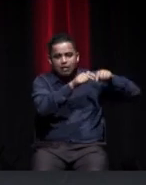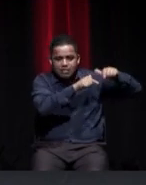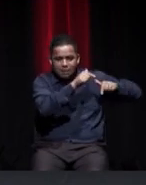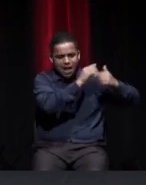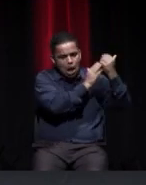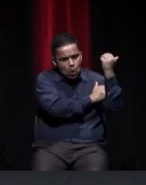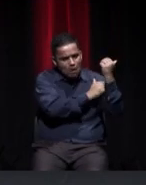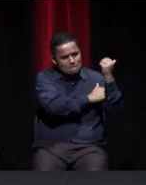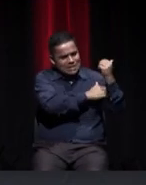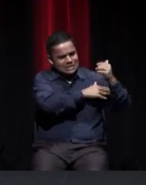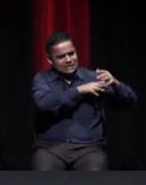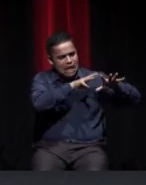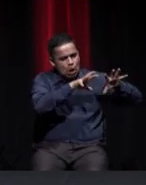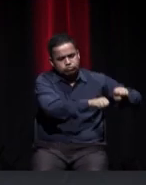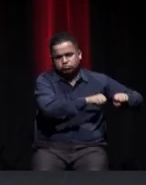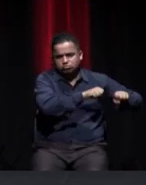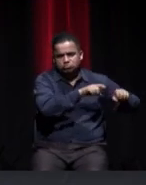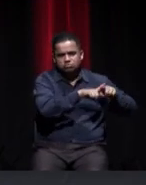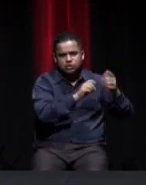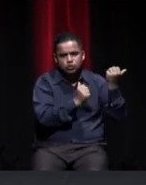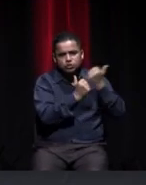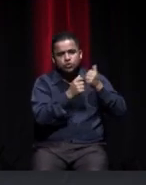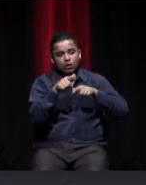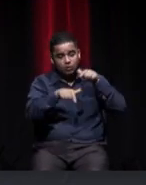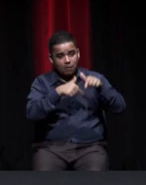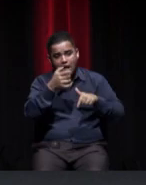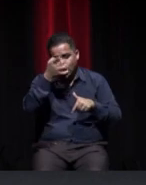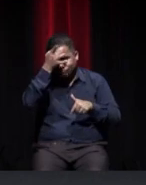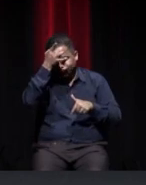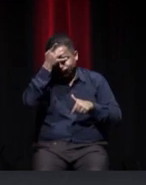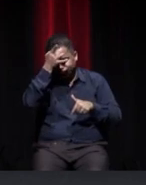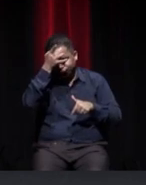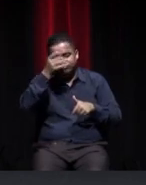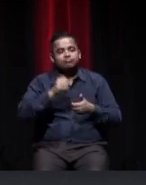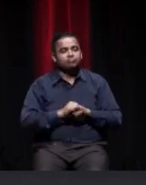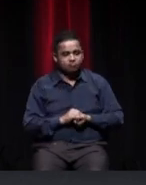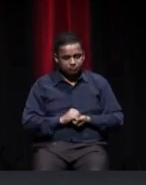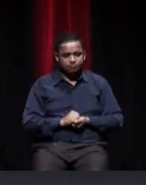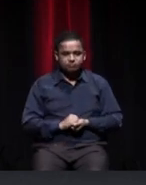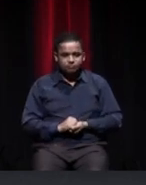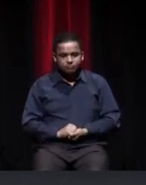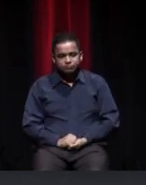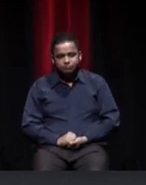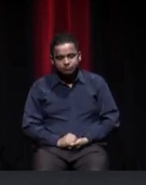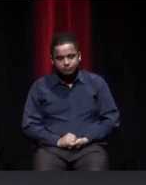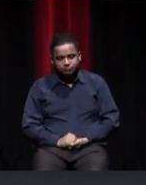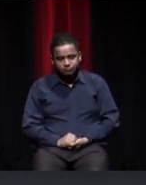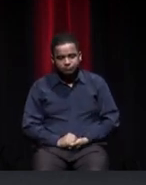and replacing it intellectual work. Which took place, this replacement,